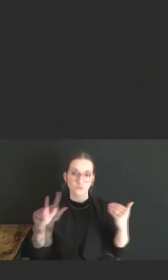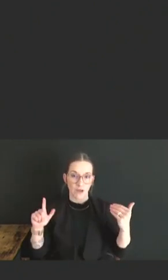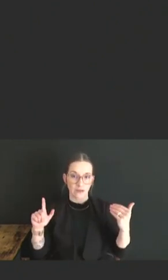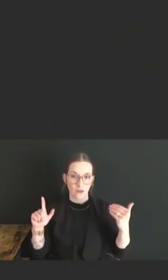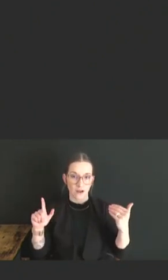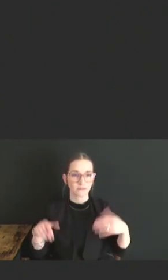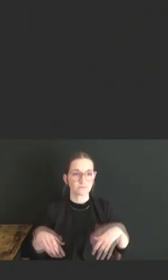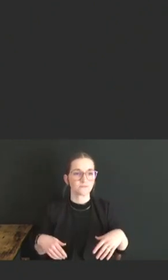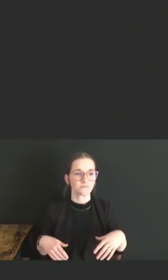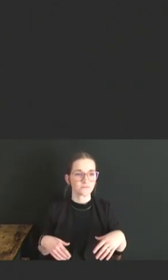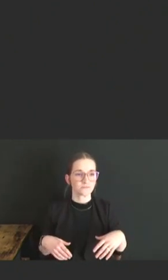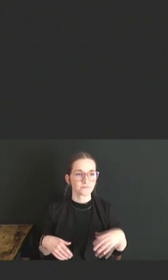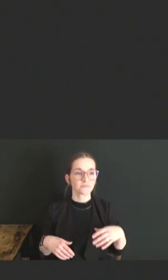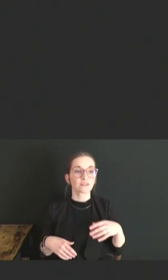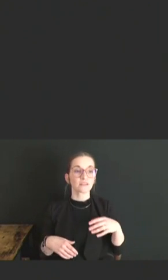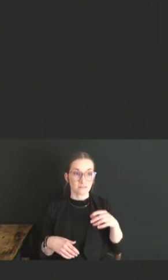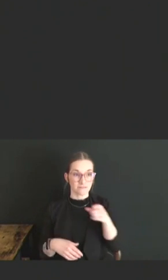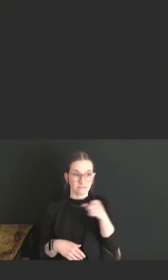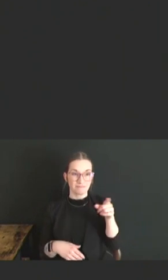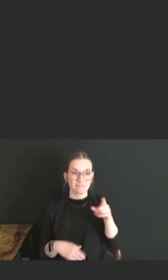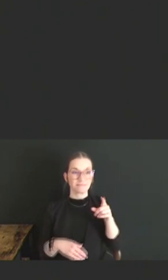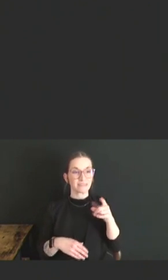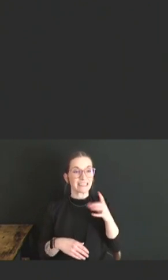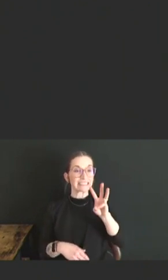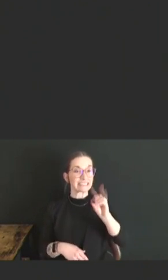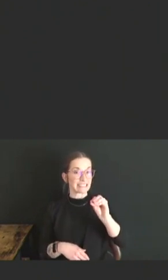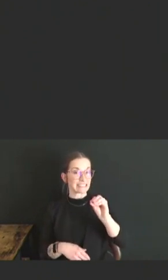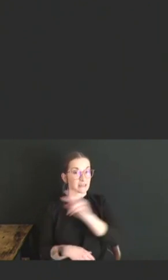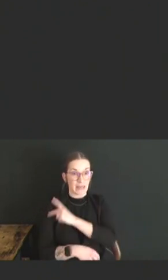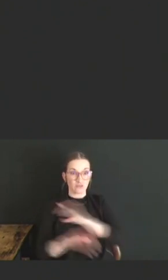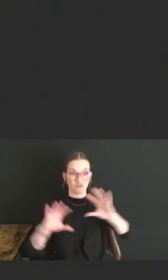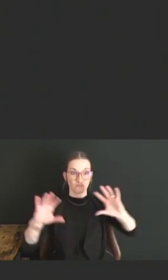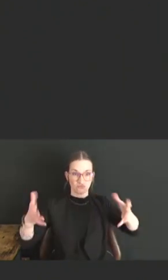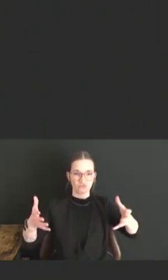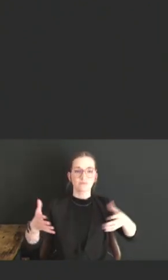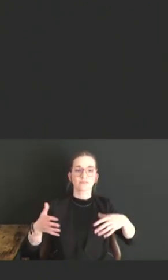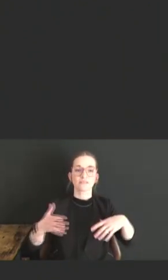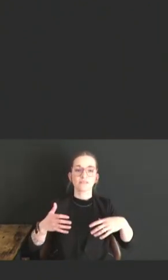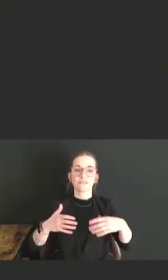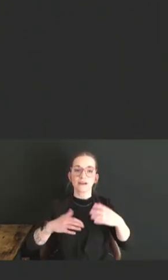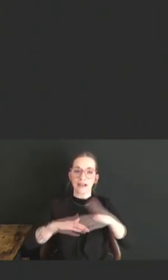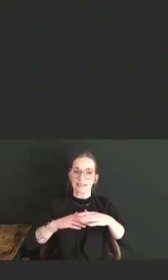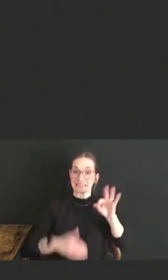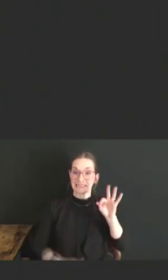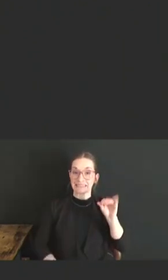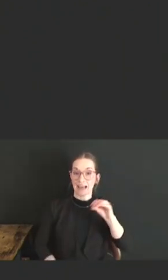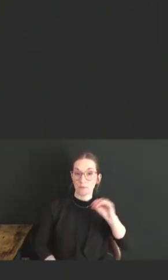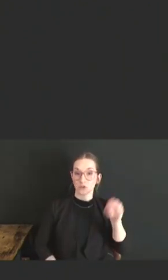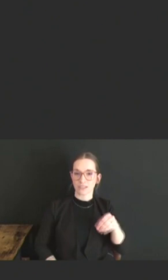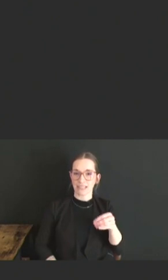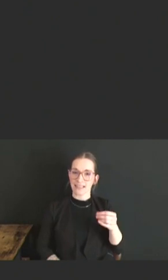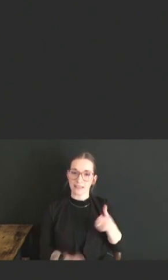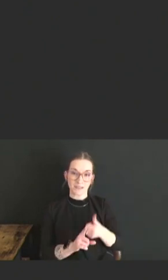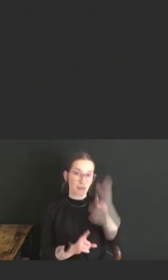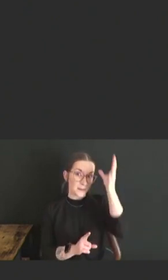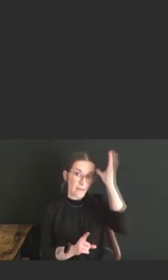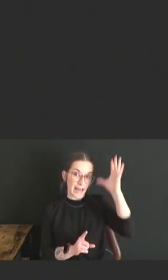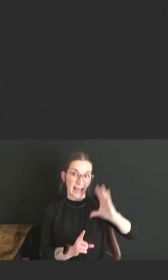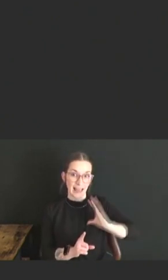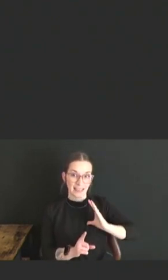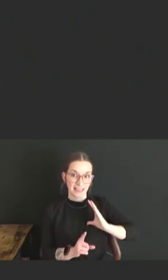were at least one year since myocarditis onset, 90 percent, or 54, were male. Next slide, please.